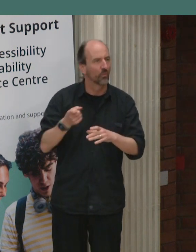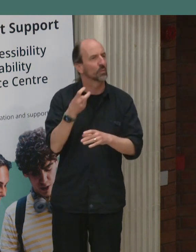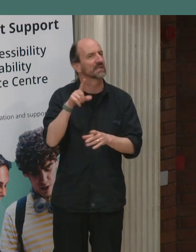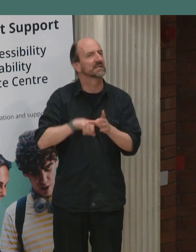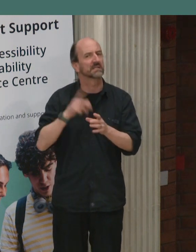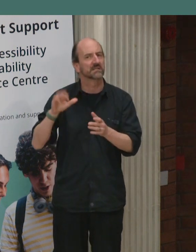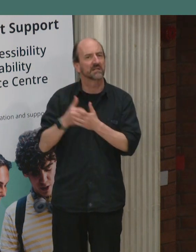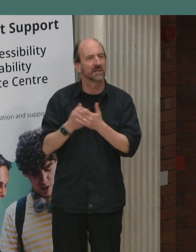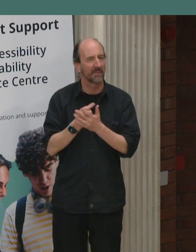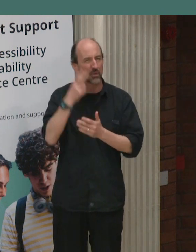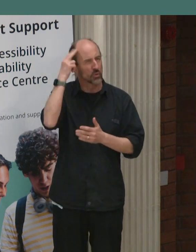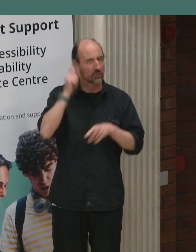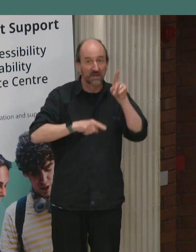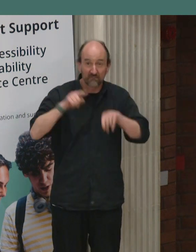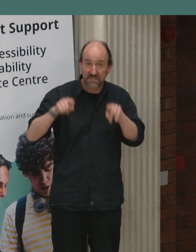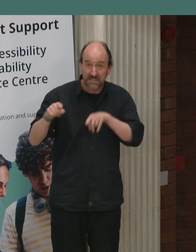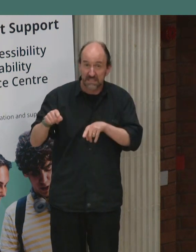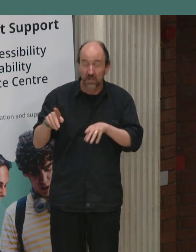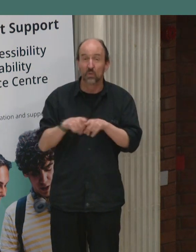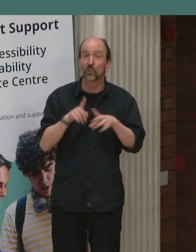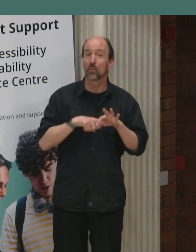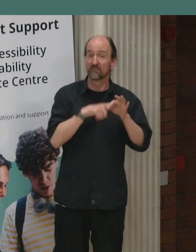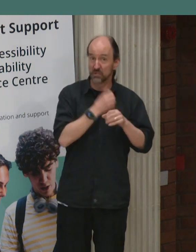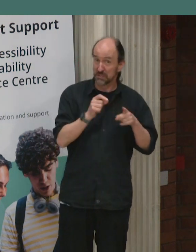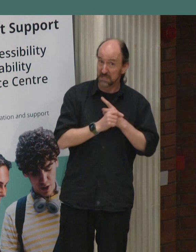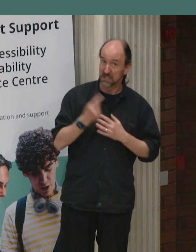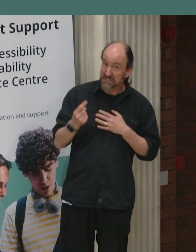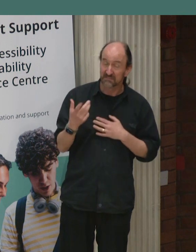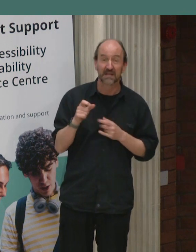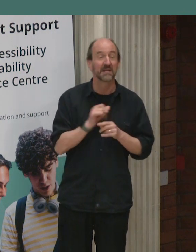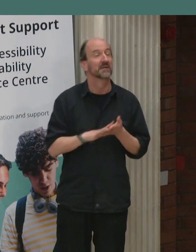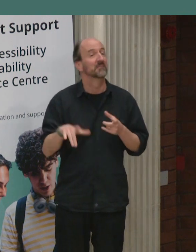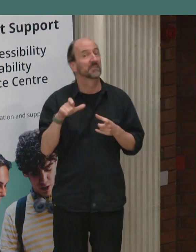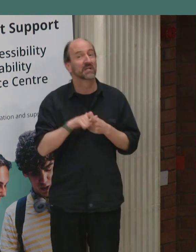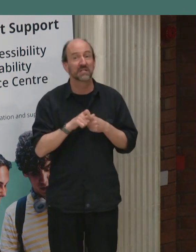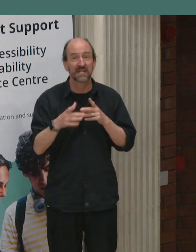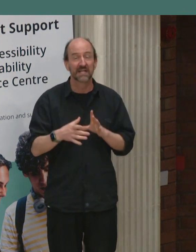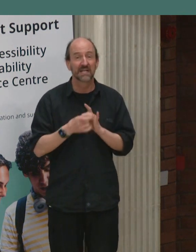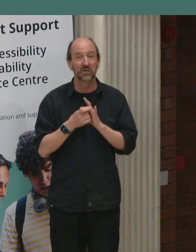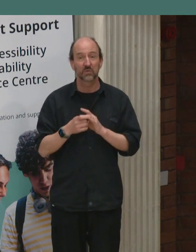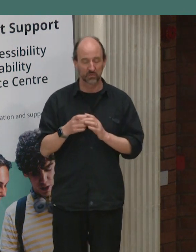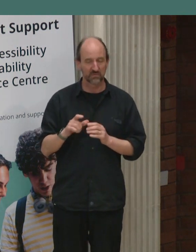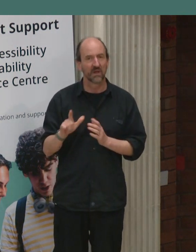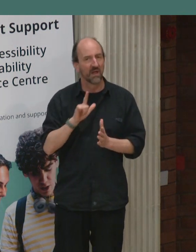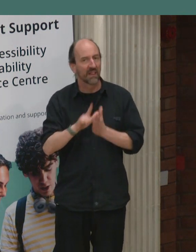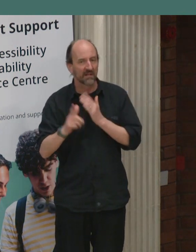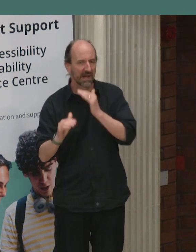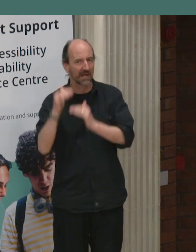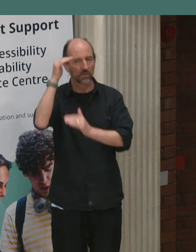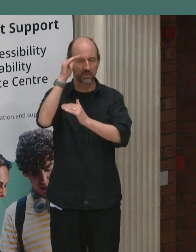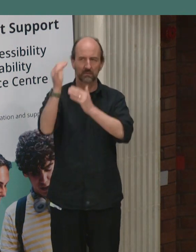neurodiversity. She's a qualified GP and has a PHD relating to emerging adulthood and neurodiversity.